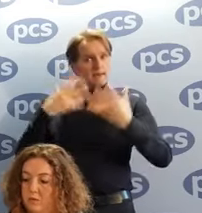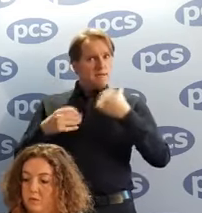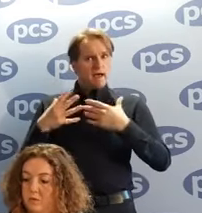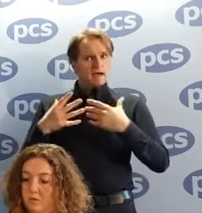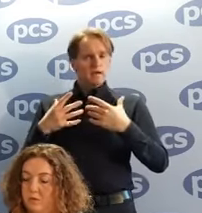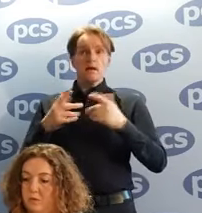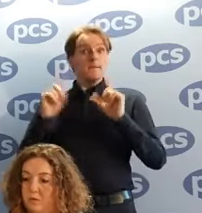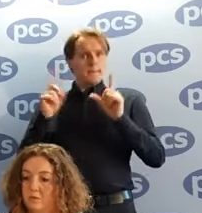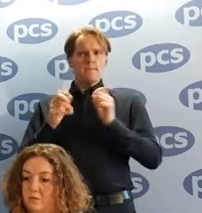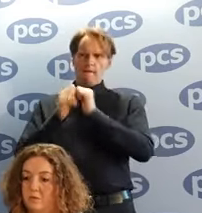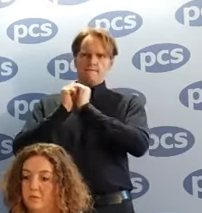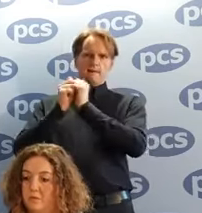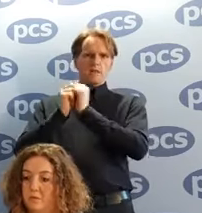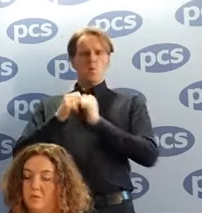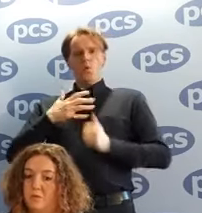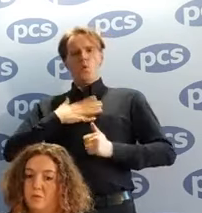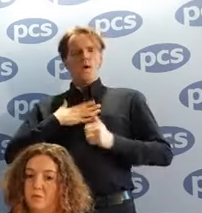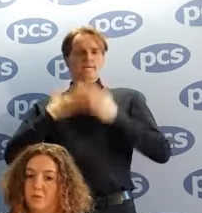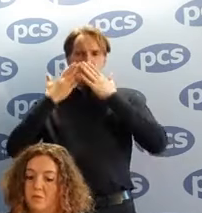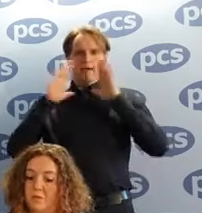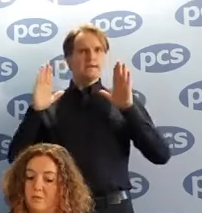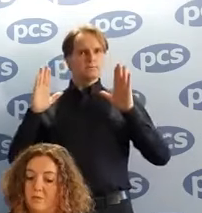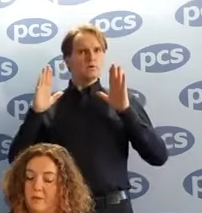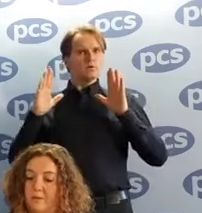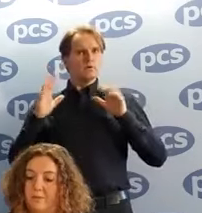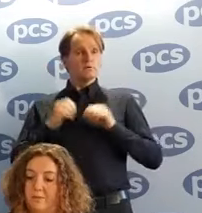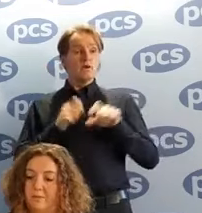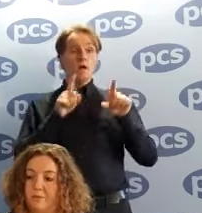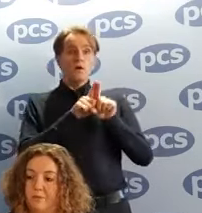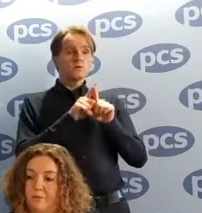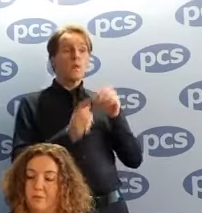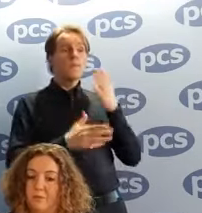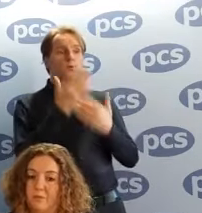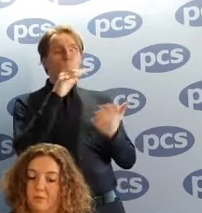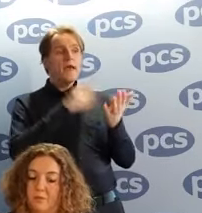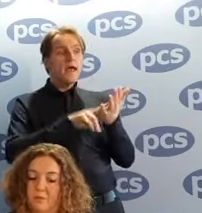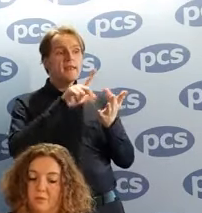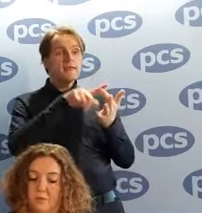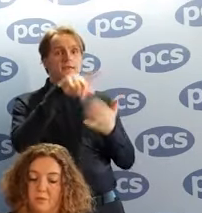events and certainly the incoming NEC I think will look forward to hosting more